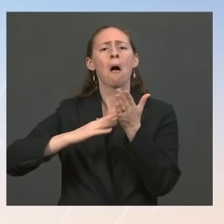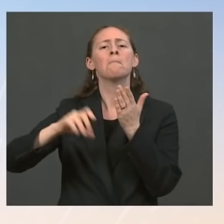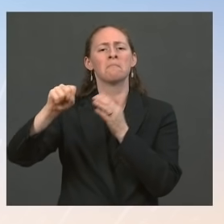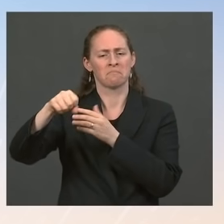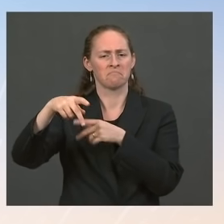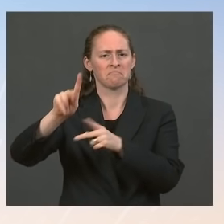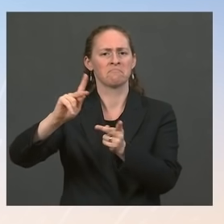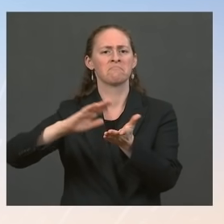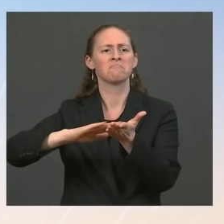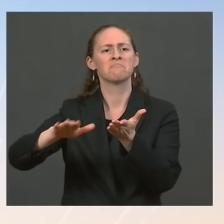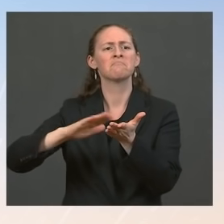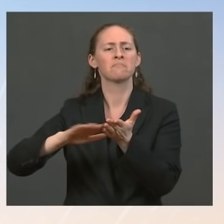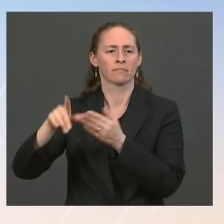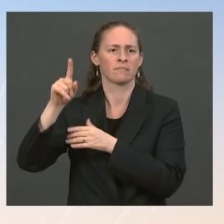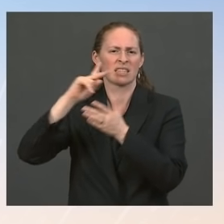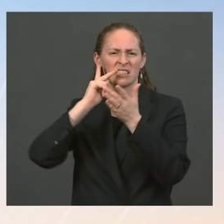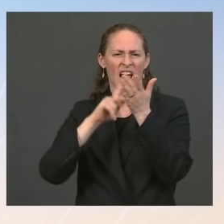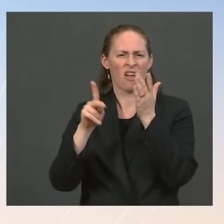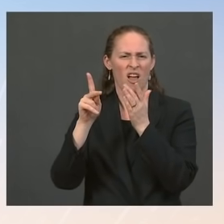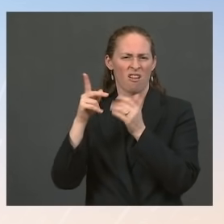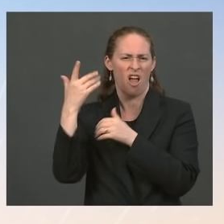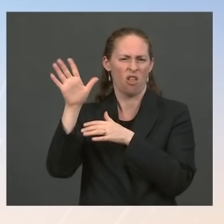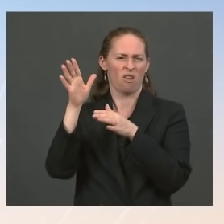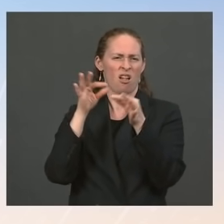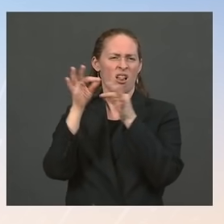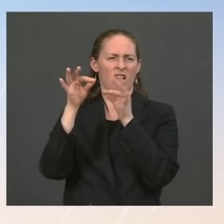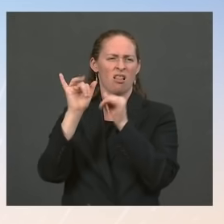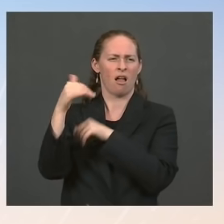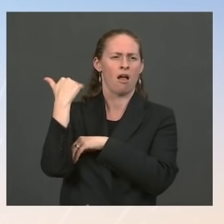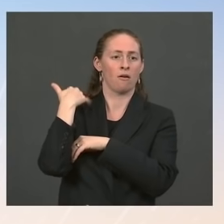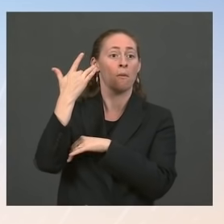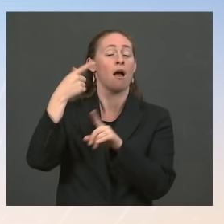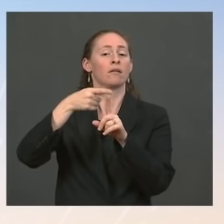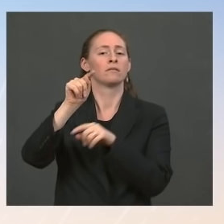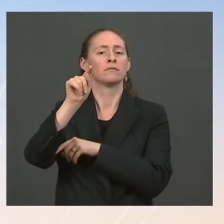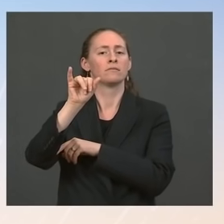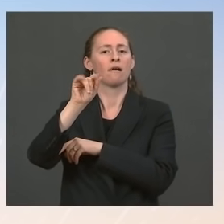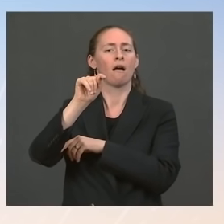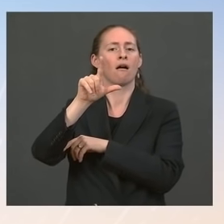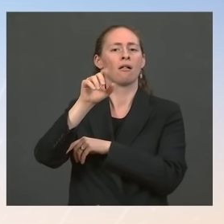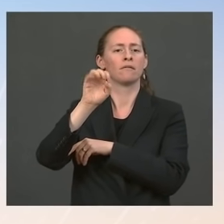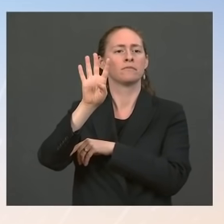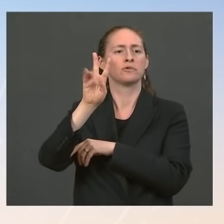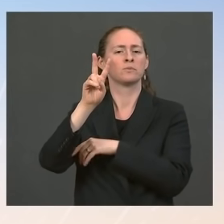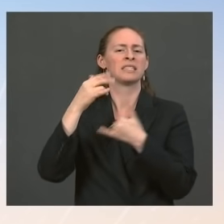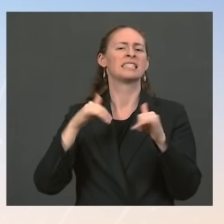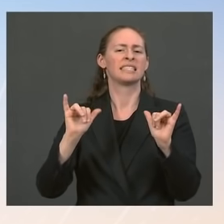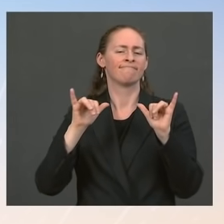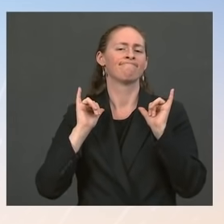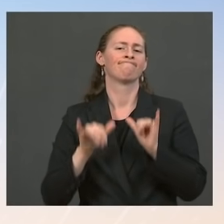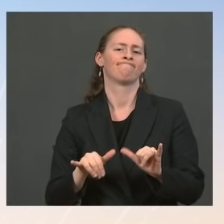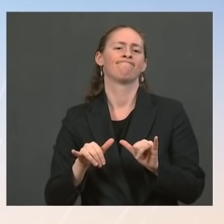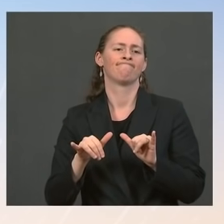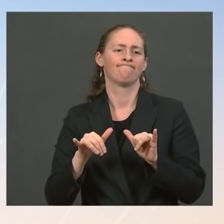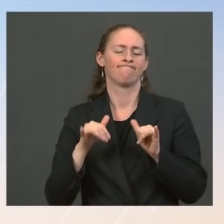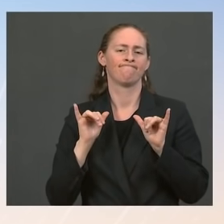when he was here on Friday, to Title 42, which we're still continuing to administer. That includes if you are, you know --